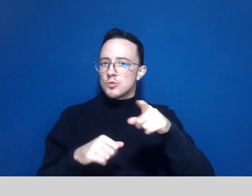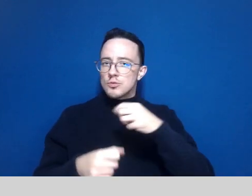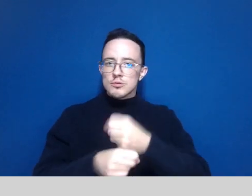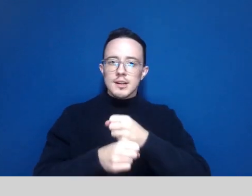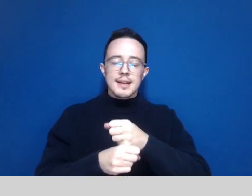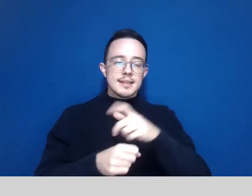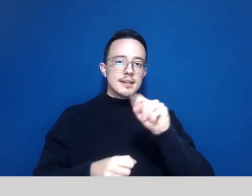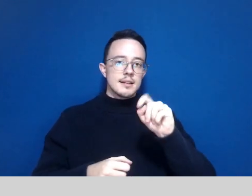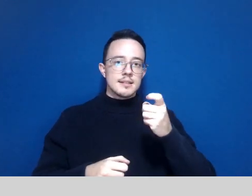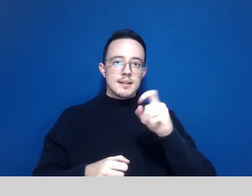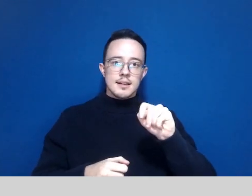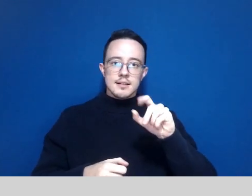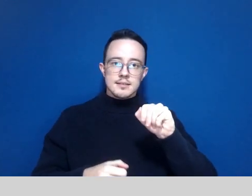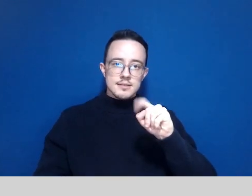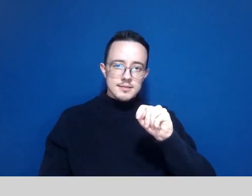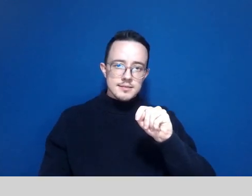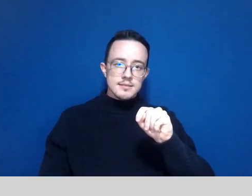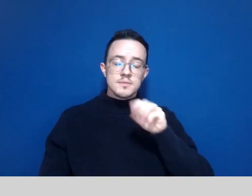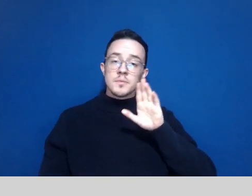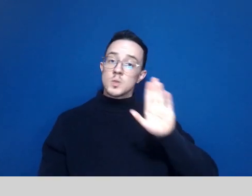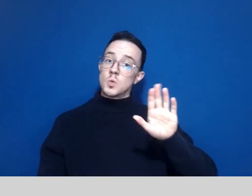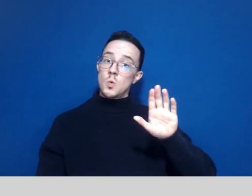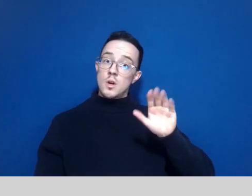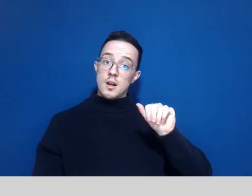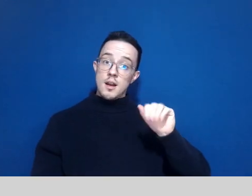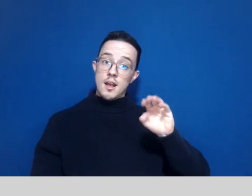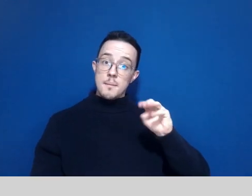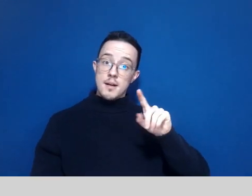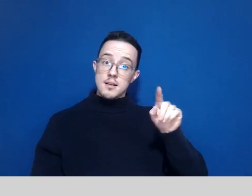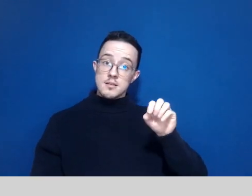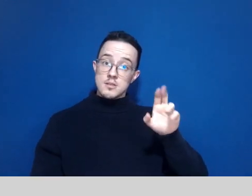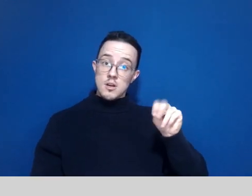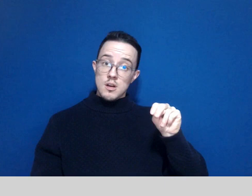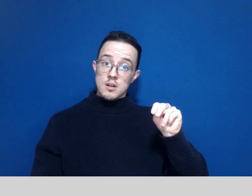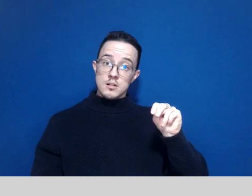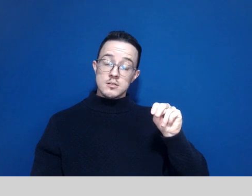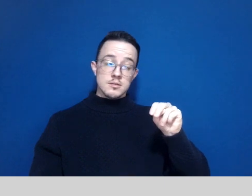Your Amazon job information, the actual content, the words